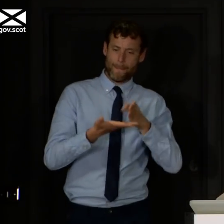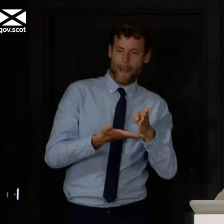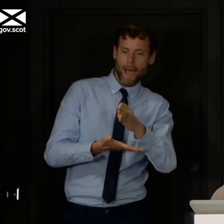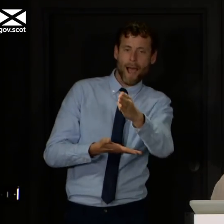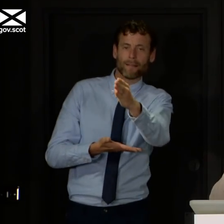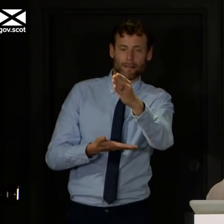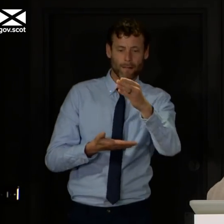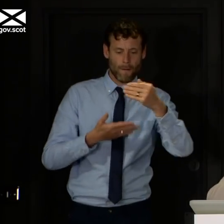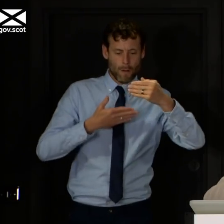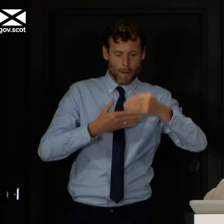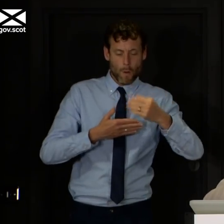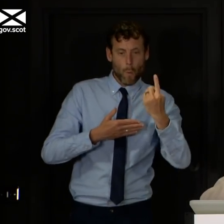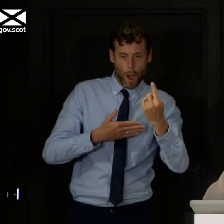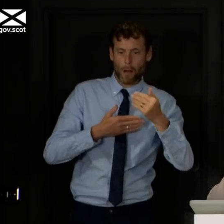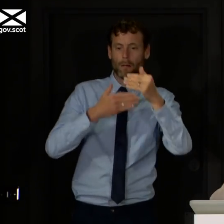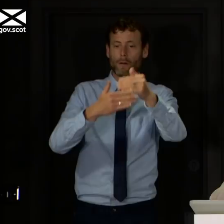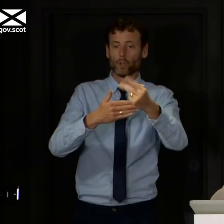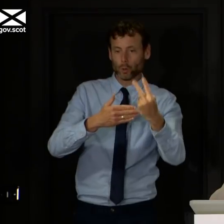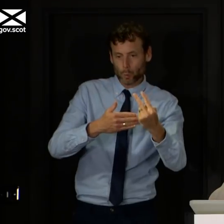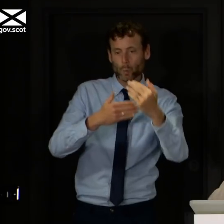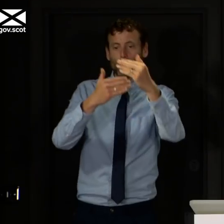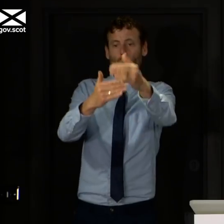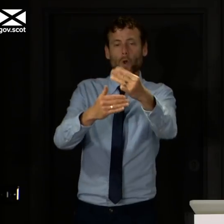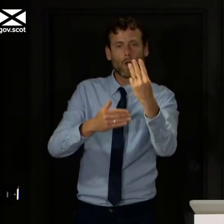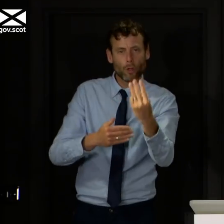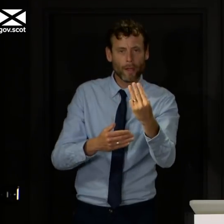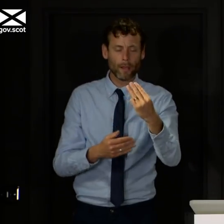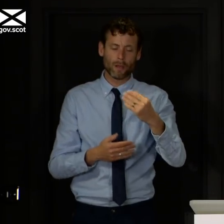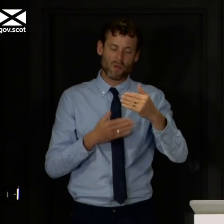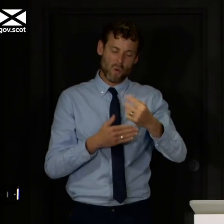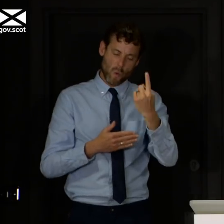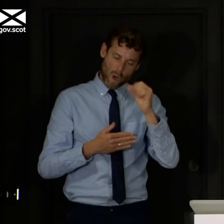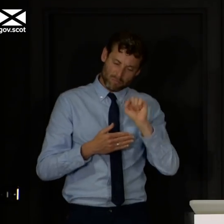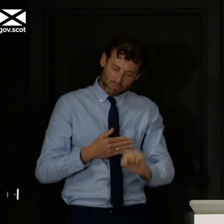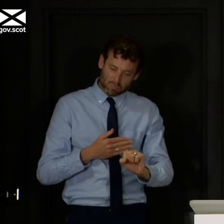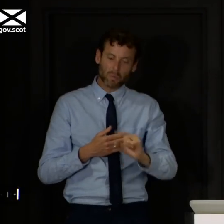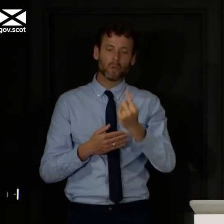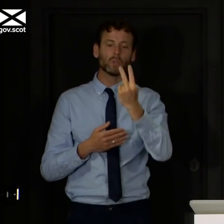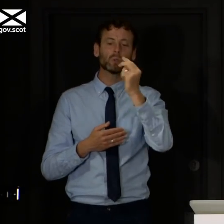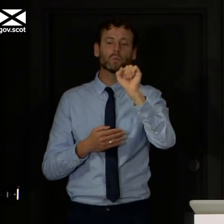and the steps we seek to take within each phase. It can't cover every eventuality. I